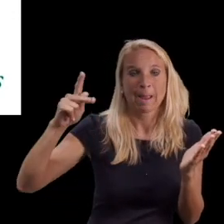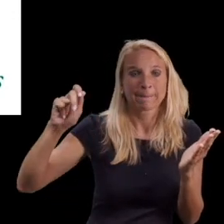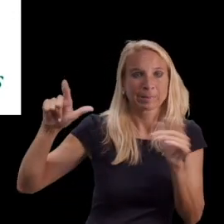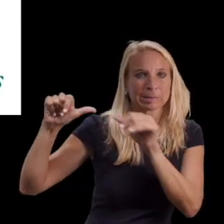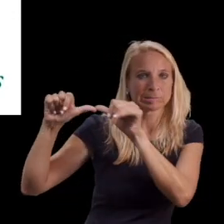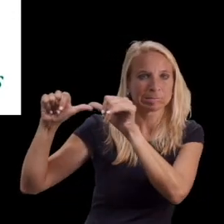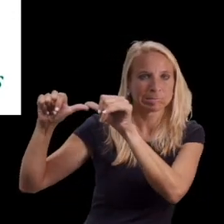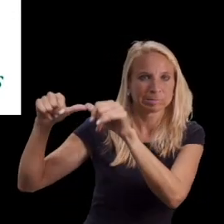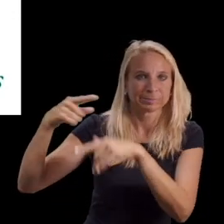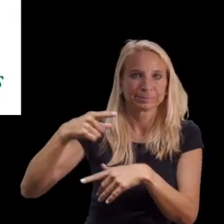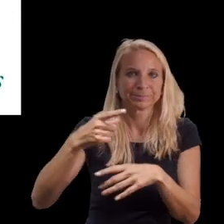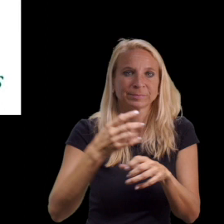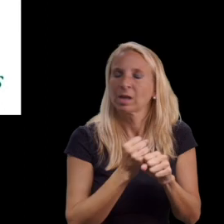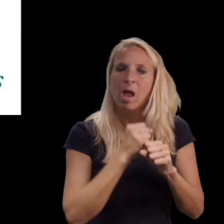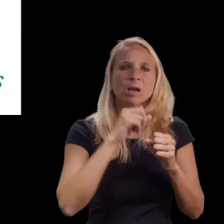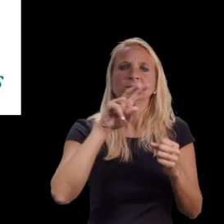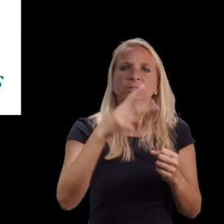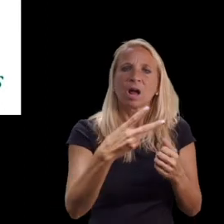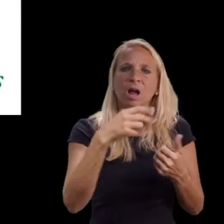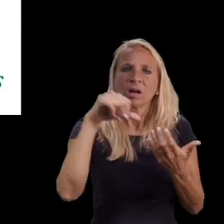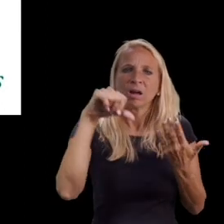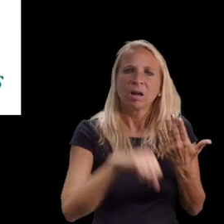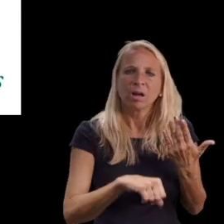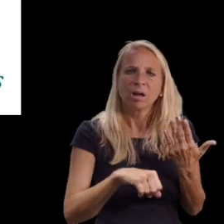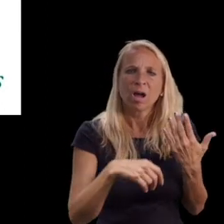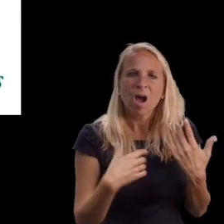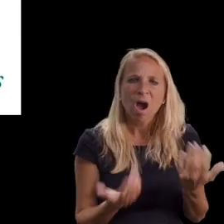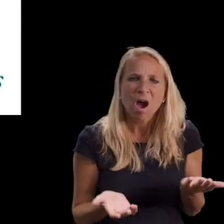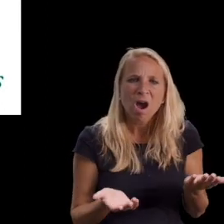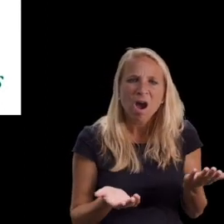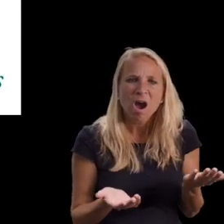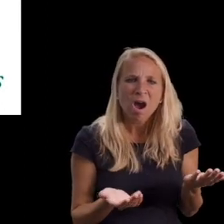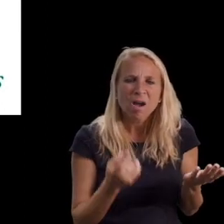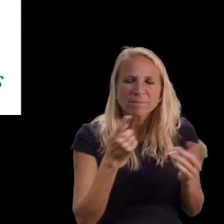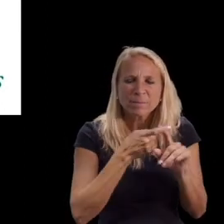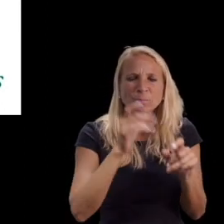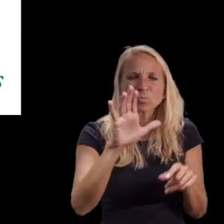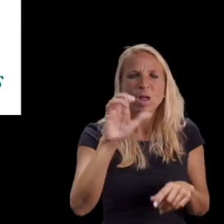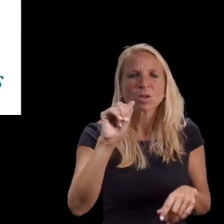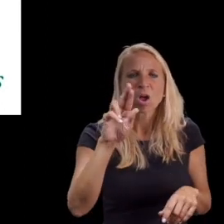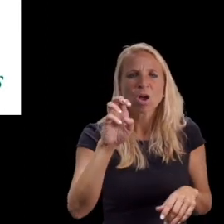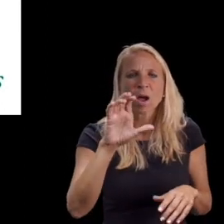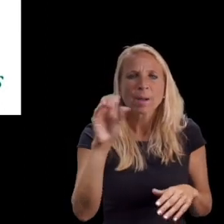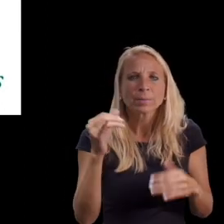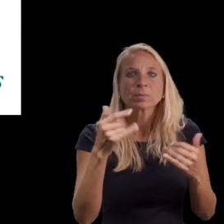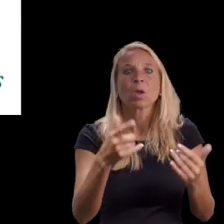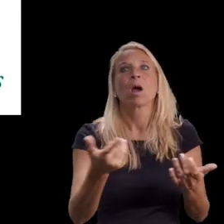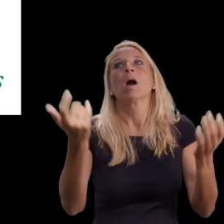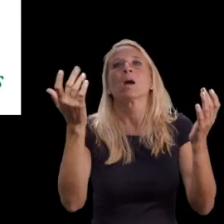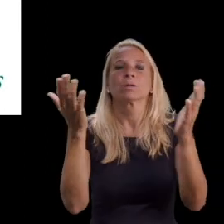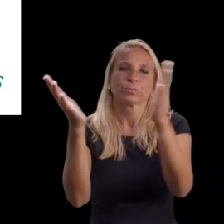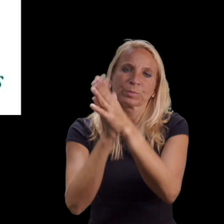You got your secondary denial notice, which is your final denial notice for the managed care company. And now you're requesting a fair hearing.